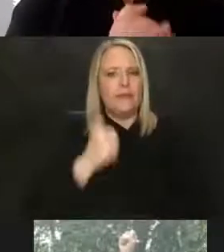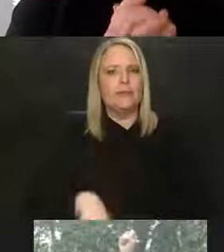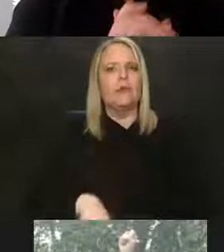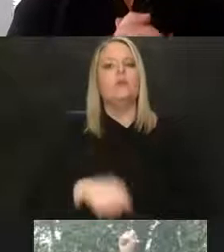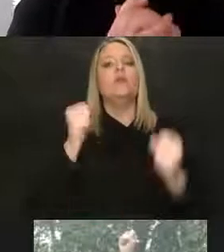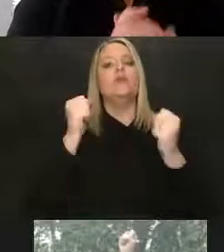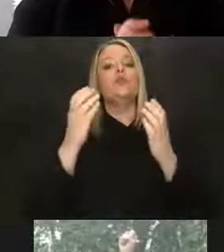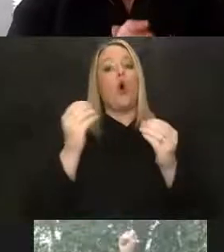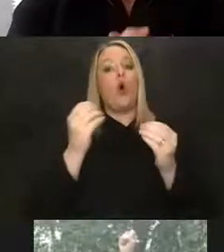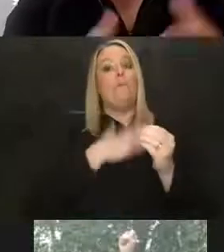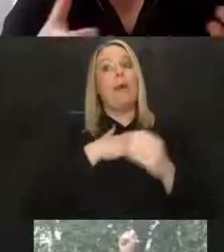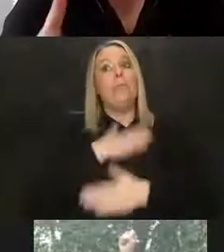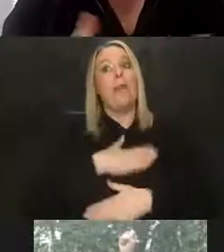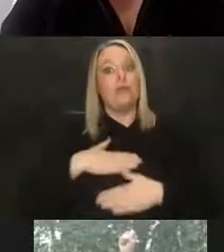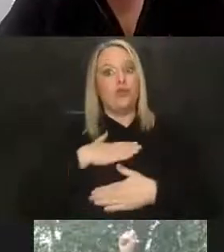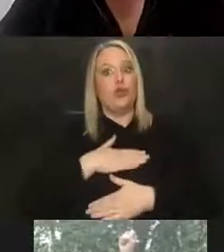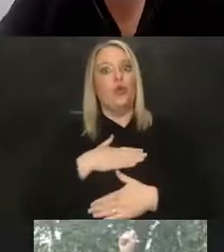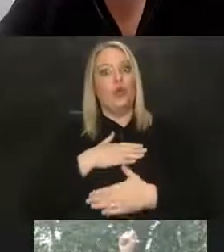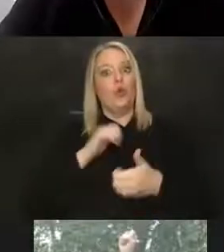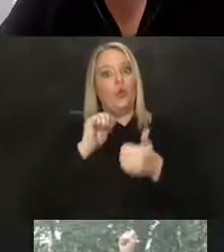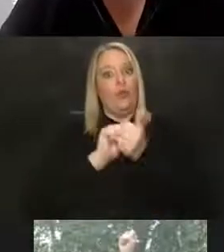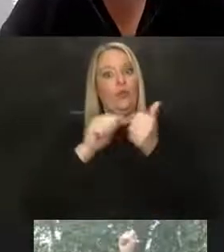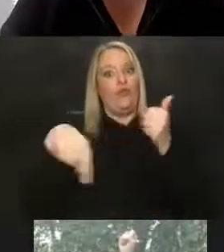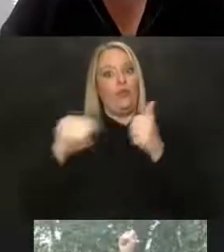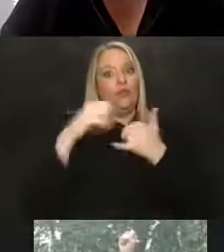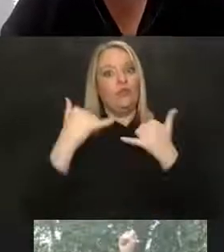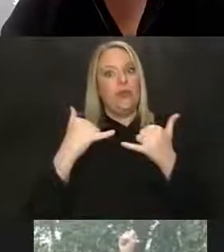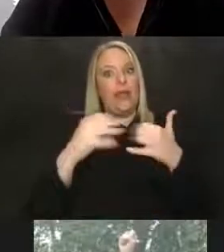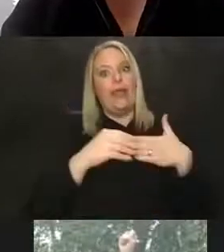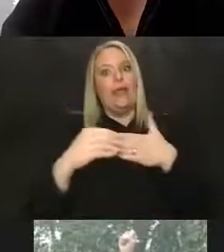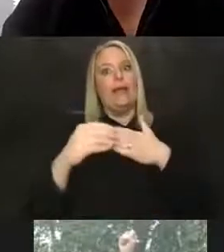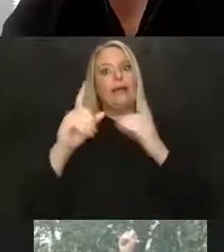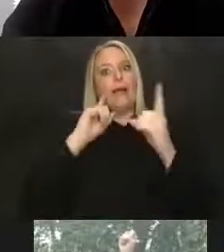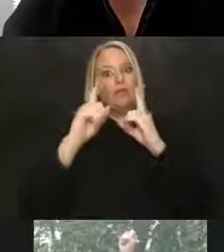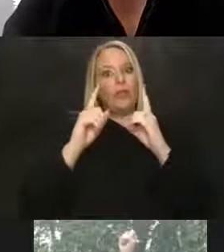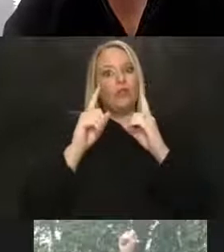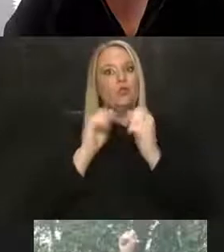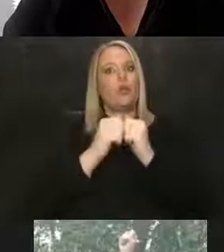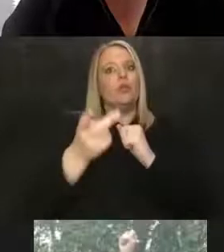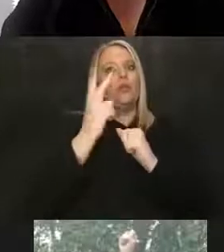great pleasure to be with you all today and to guide this conversation with two incredible,